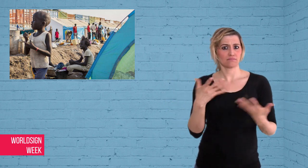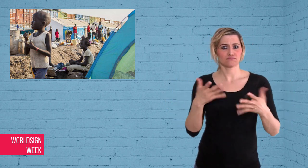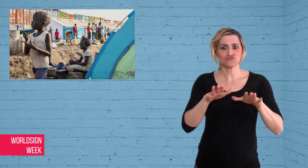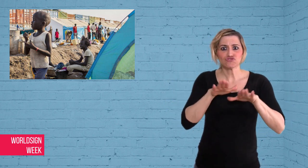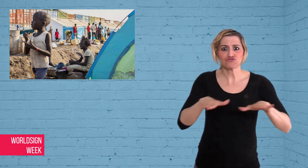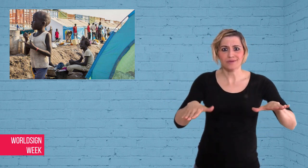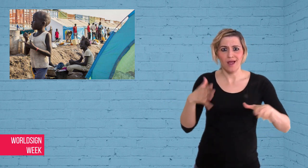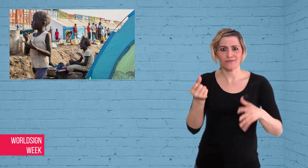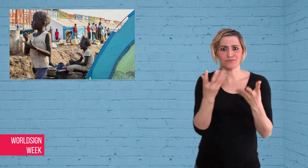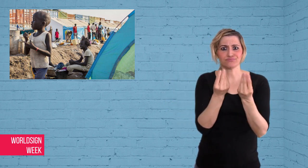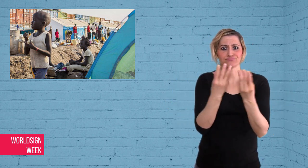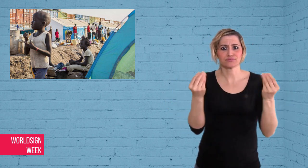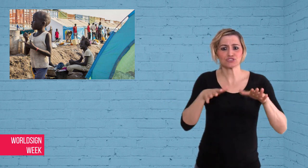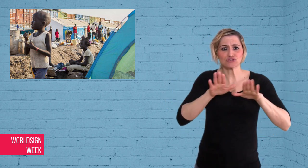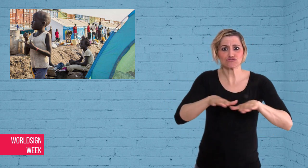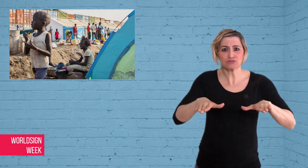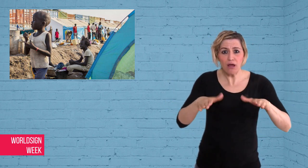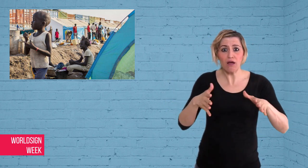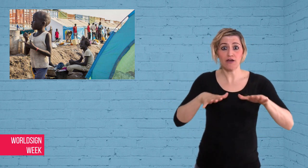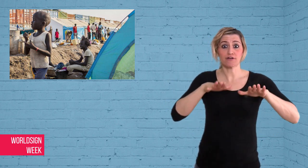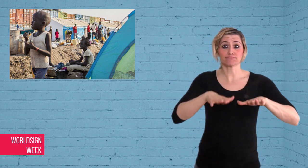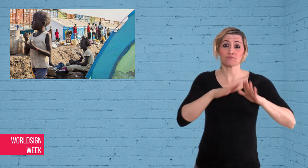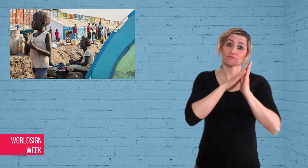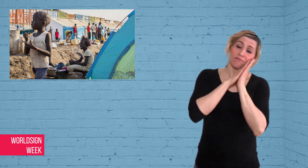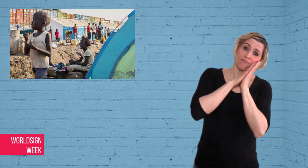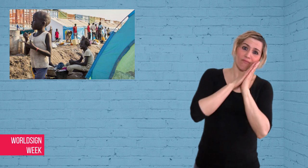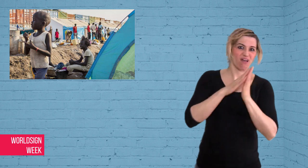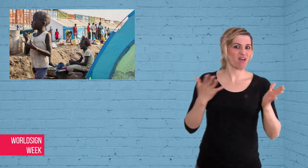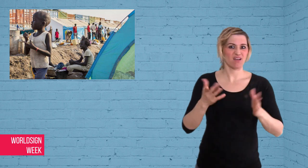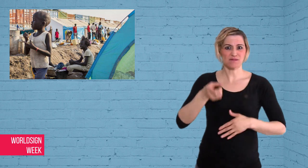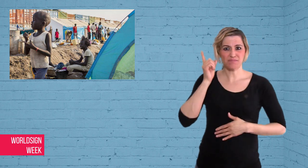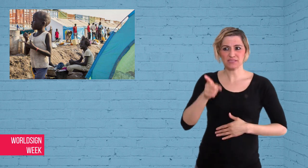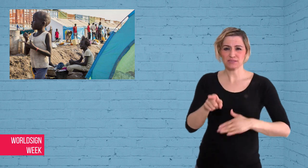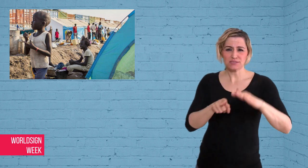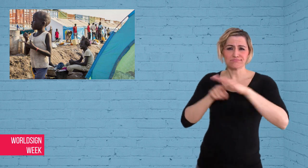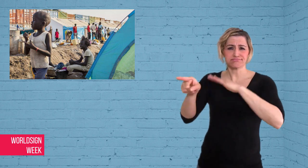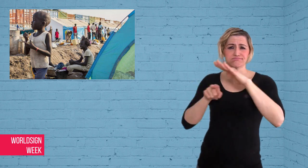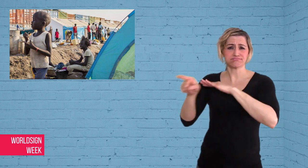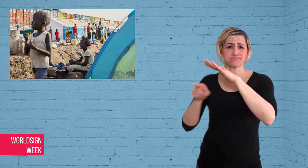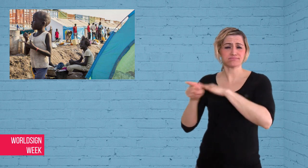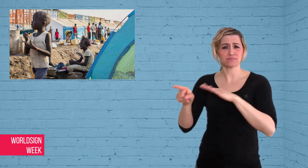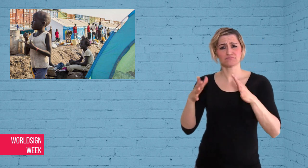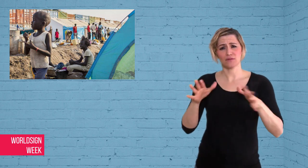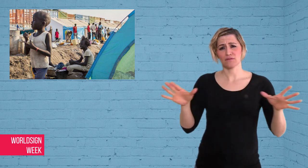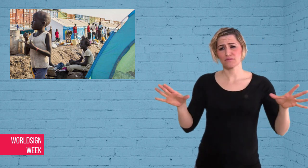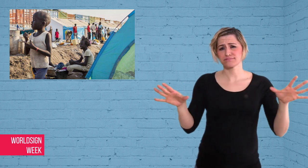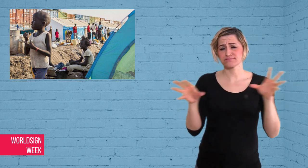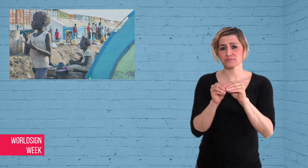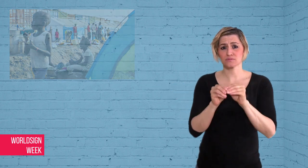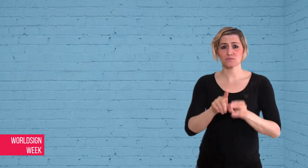South Sudan’s civil war, and another